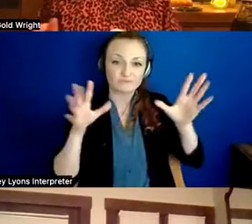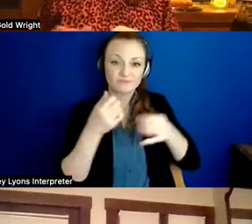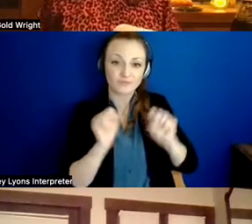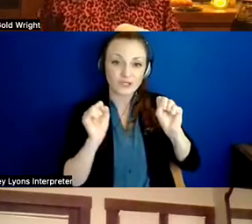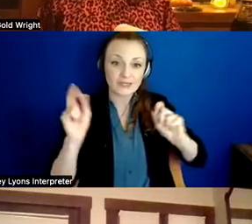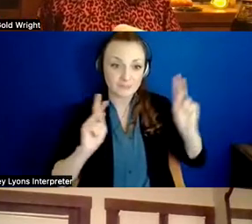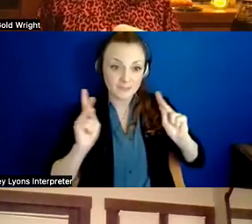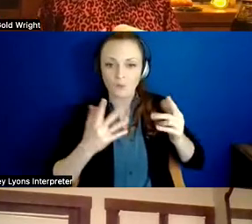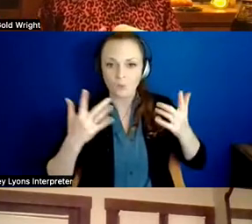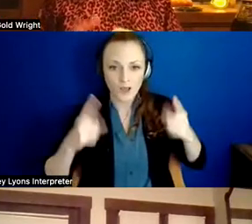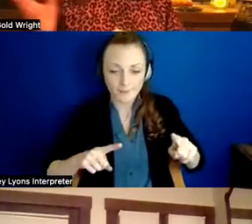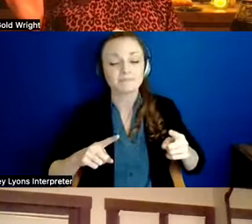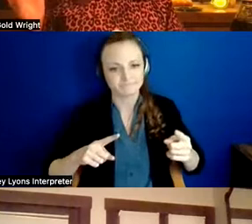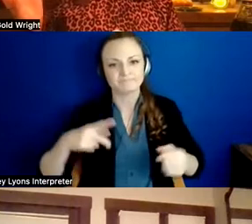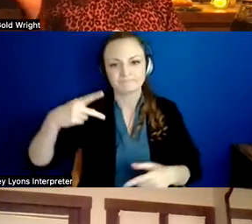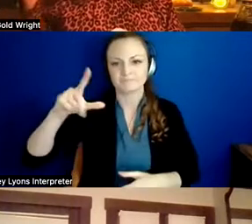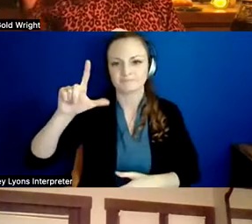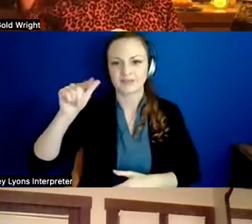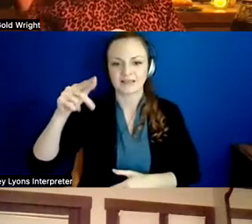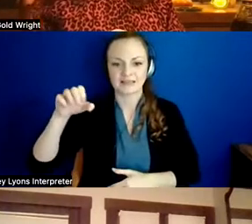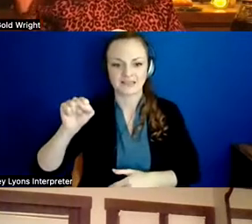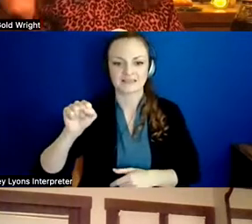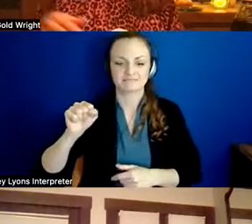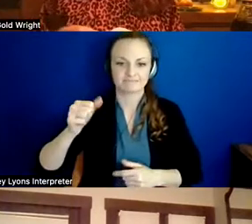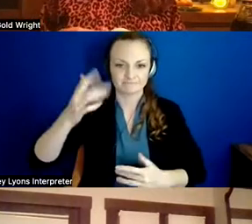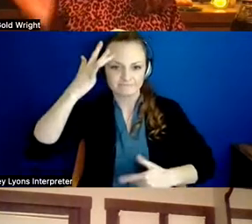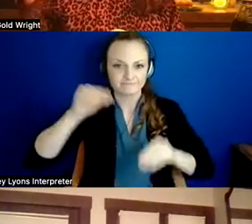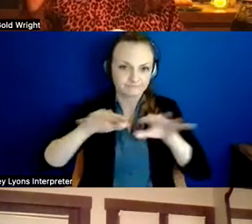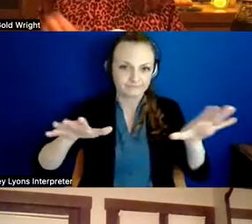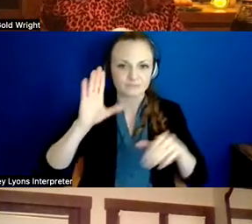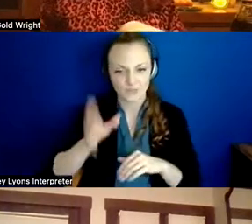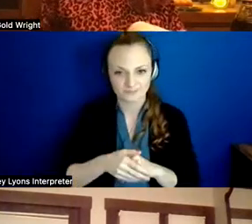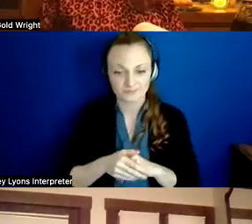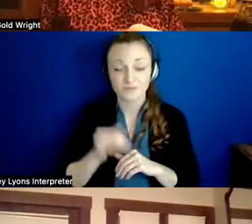old testament or if you've seen the great old story of the great movie, what is it?